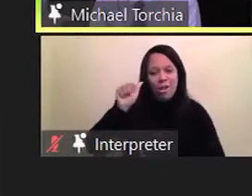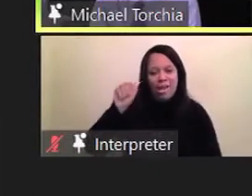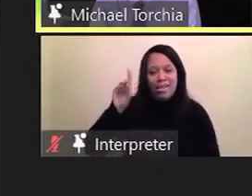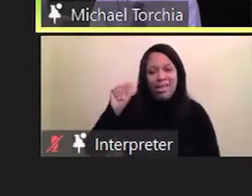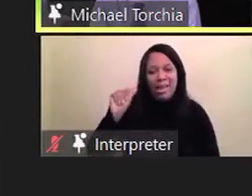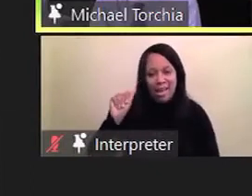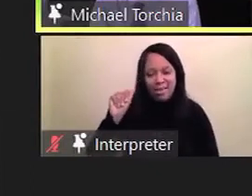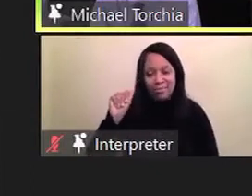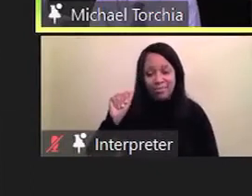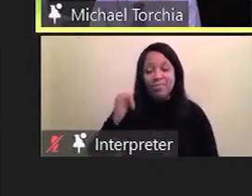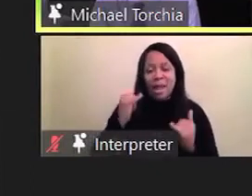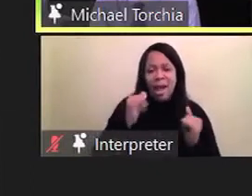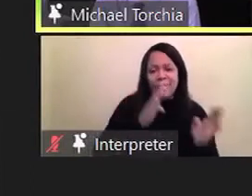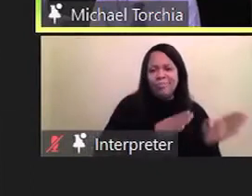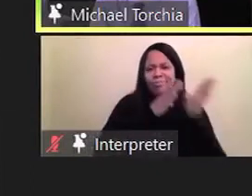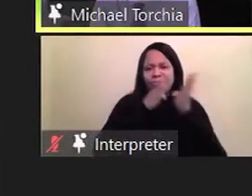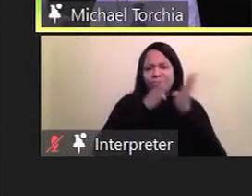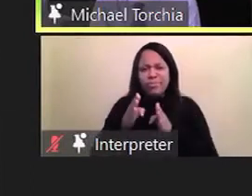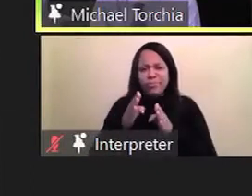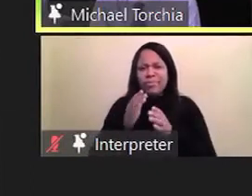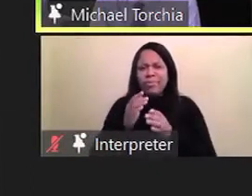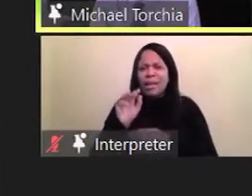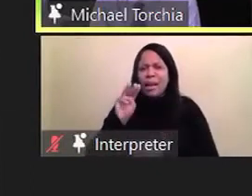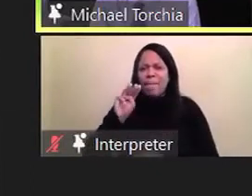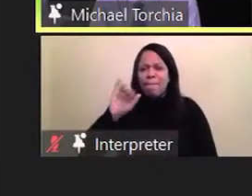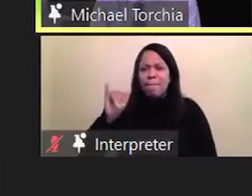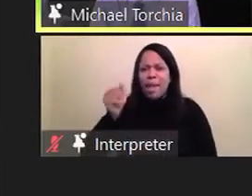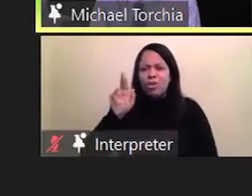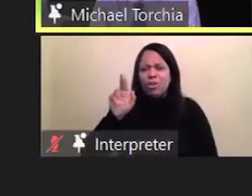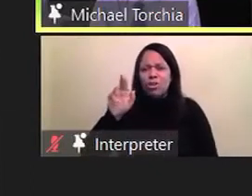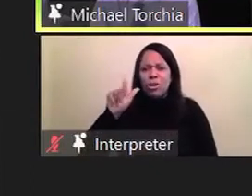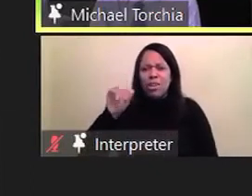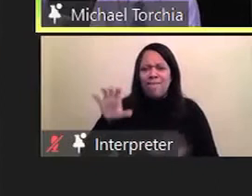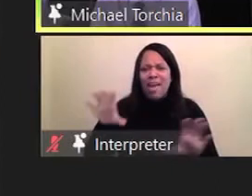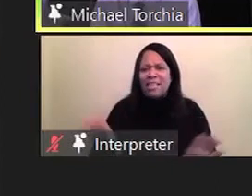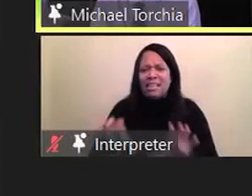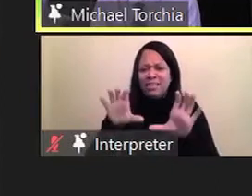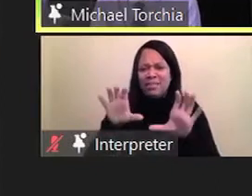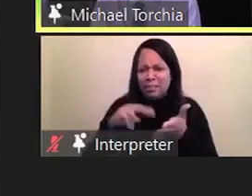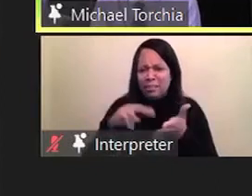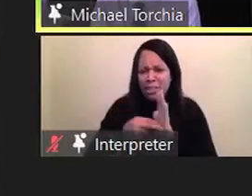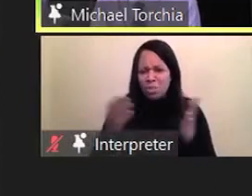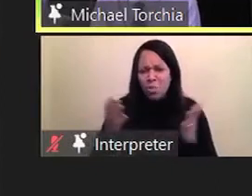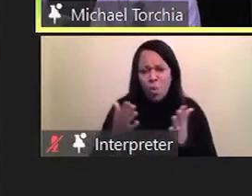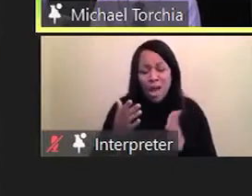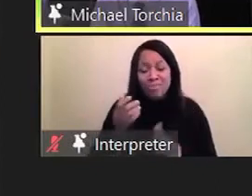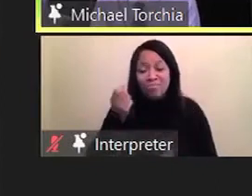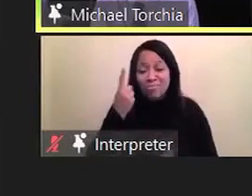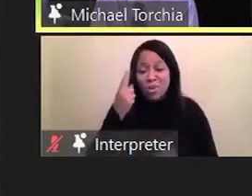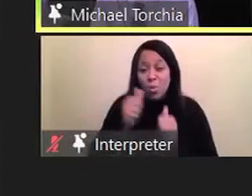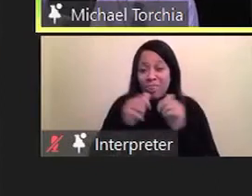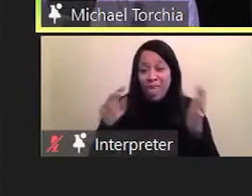And I will tell you without reading to you all these bullet points, it's almost anything. It really is almost anything, as you can see